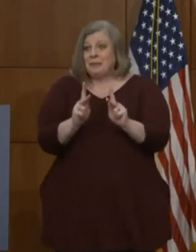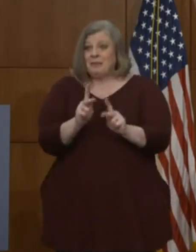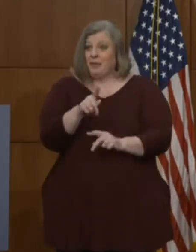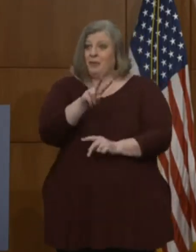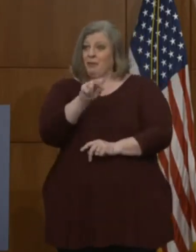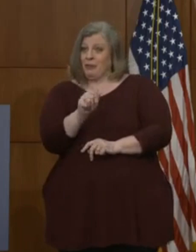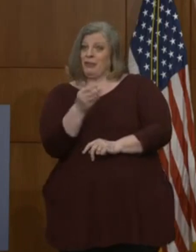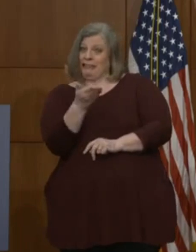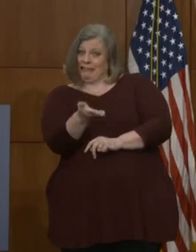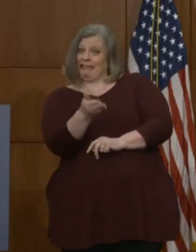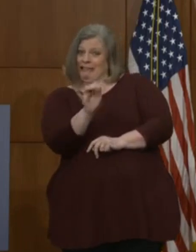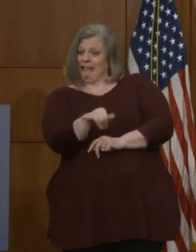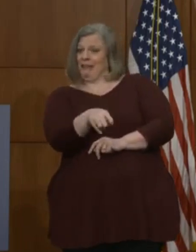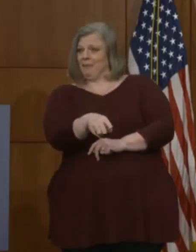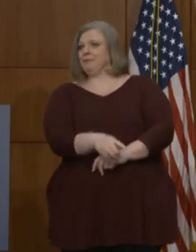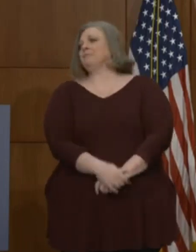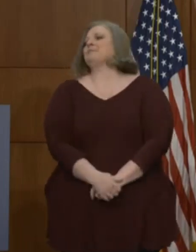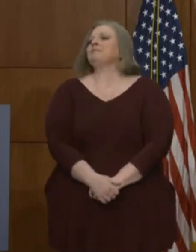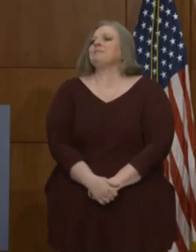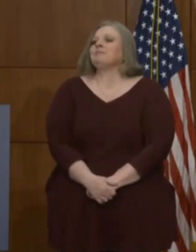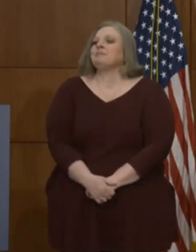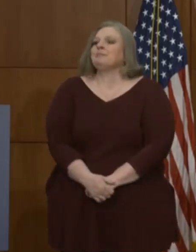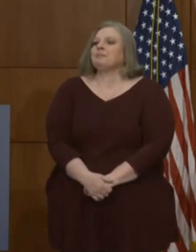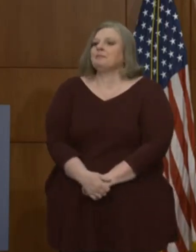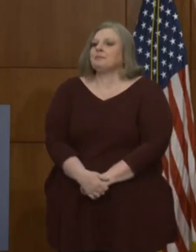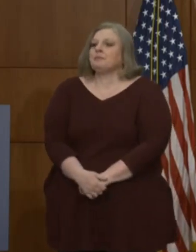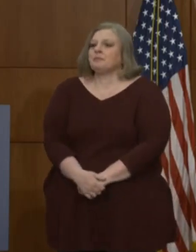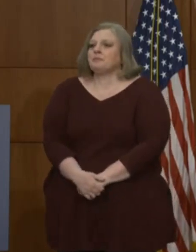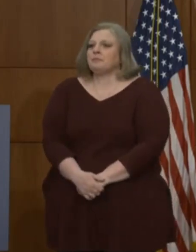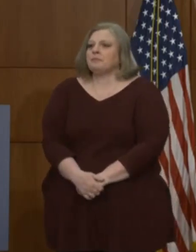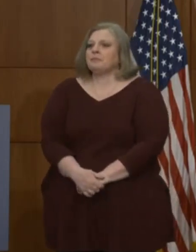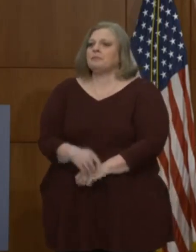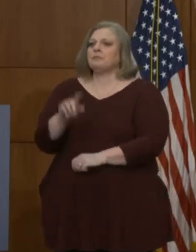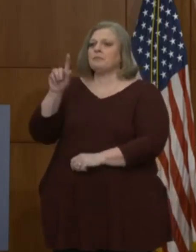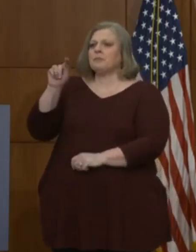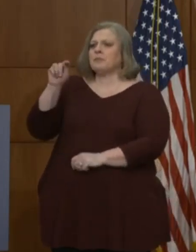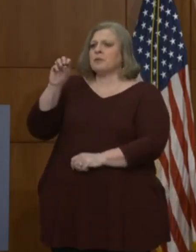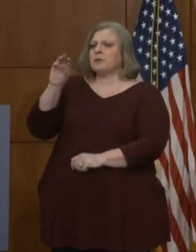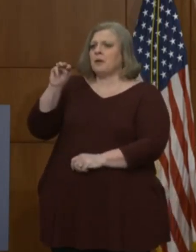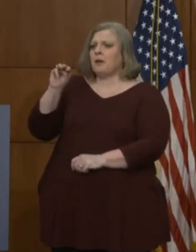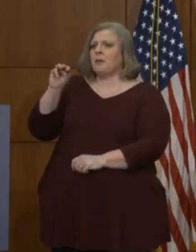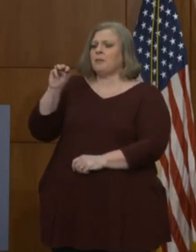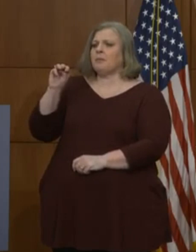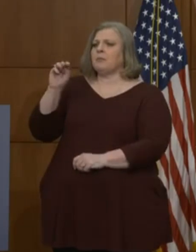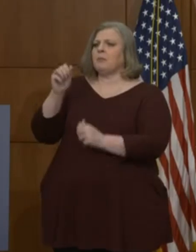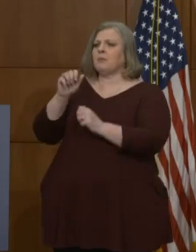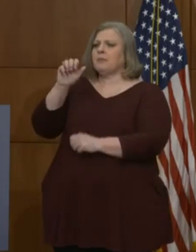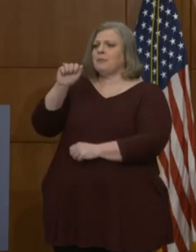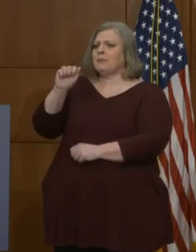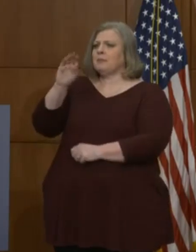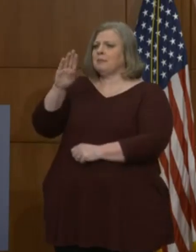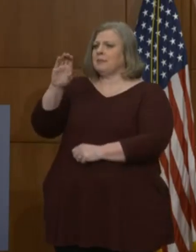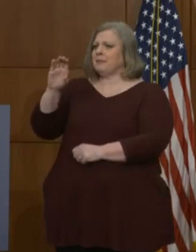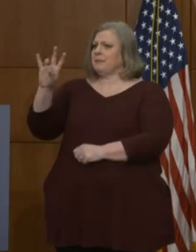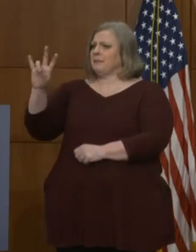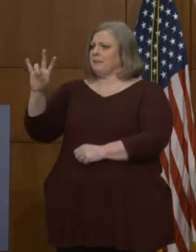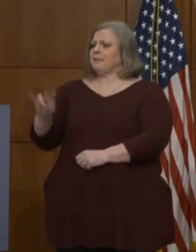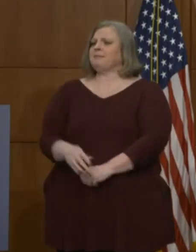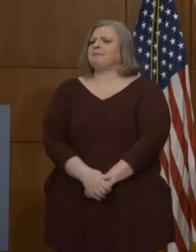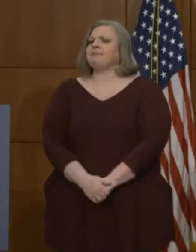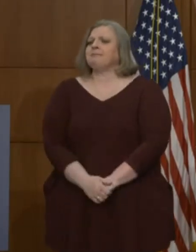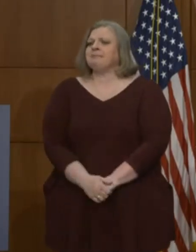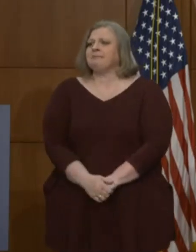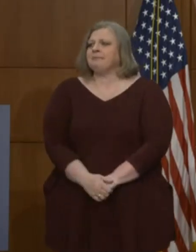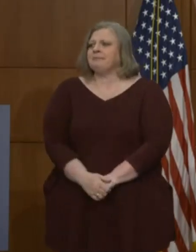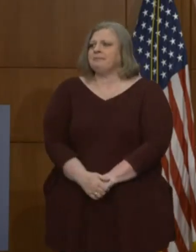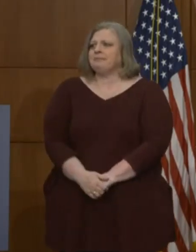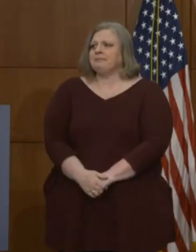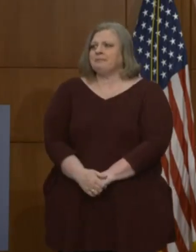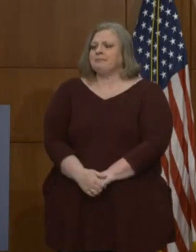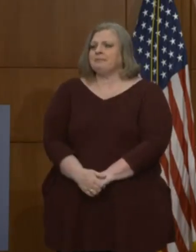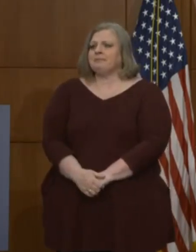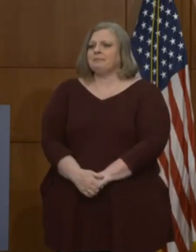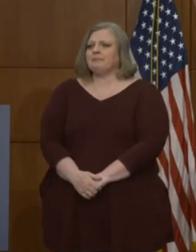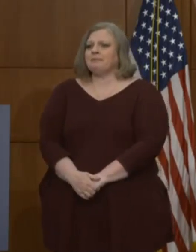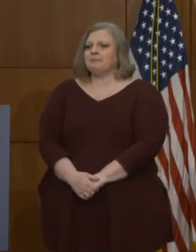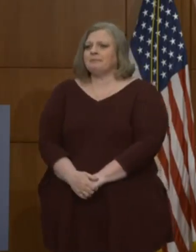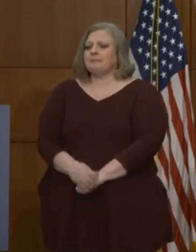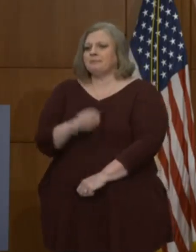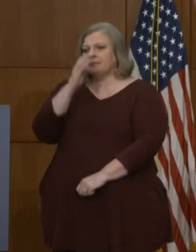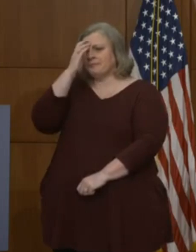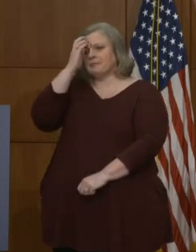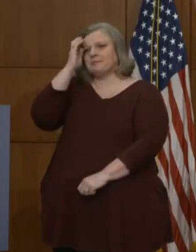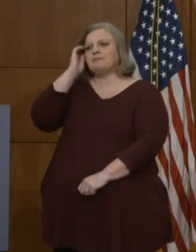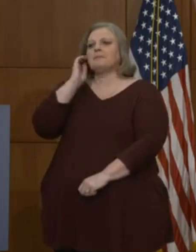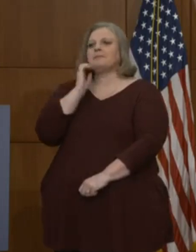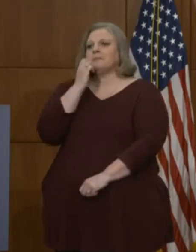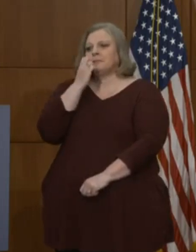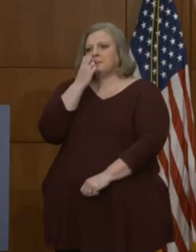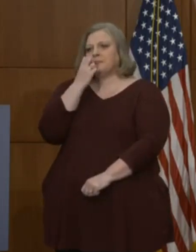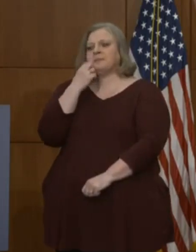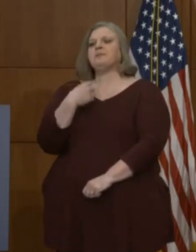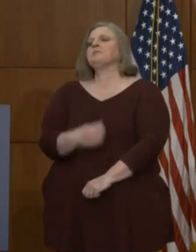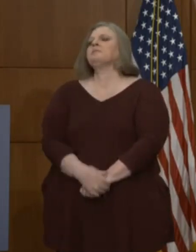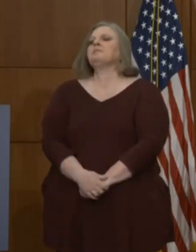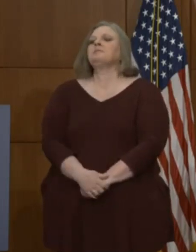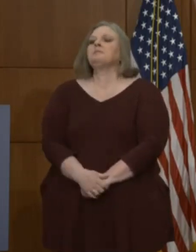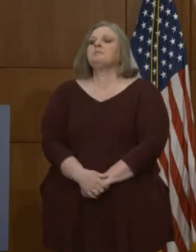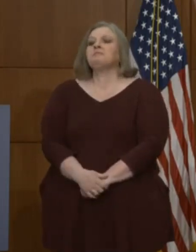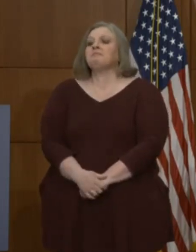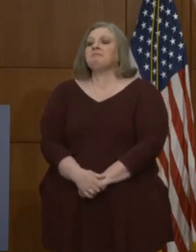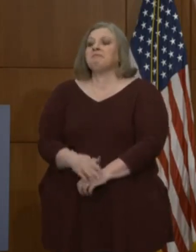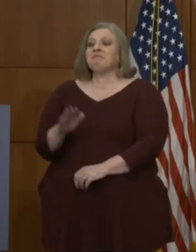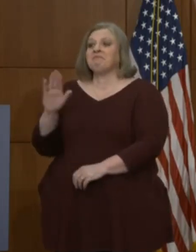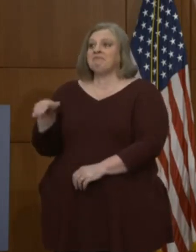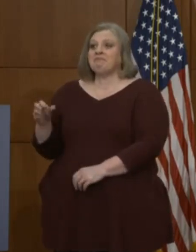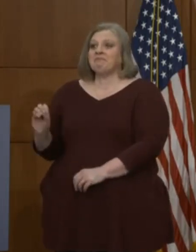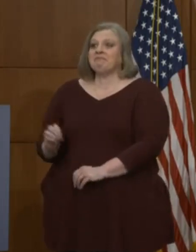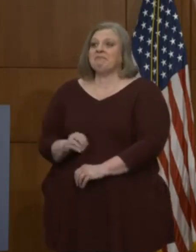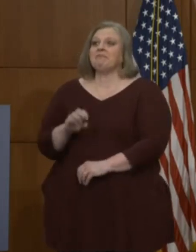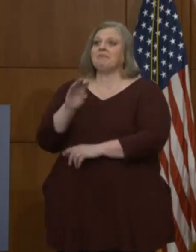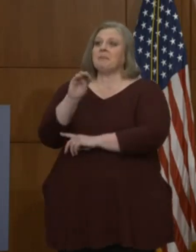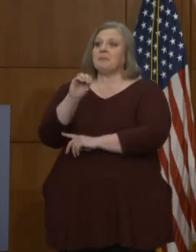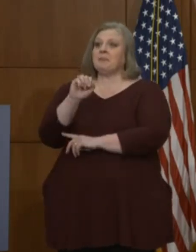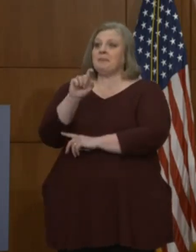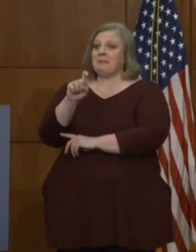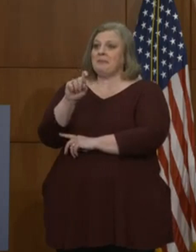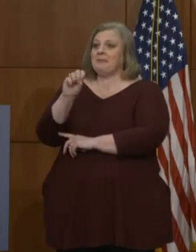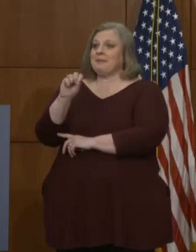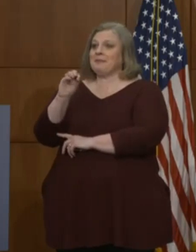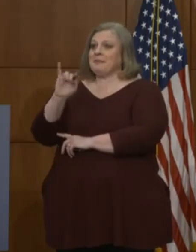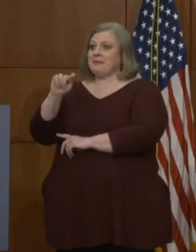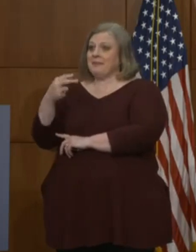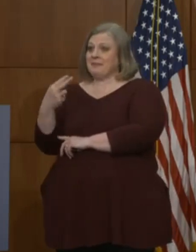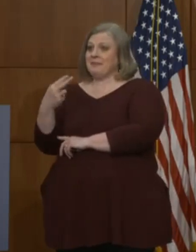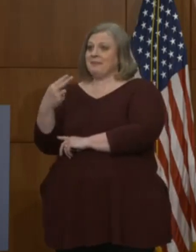VULNERABLE- INDIVIDUALS IN VIRGINIA ARE. RIGHT TO MAX